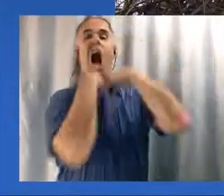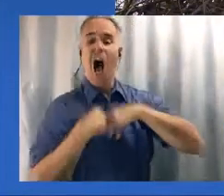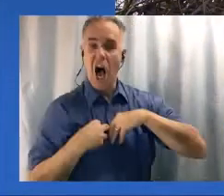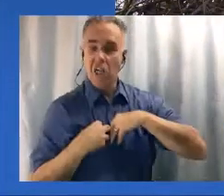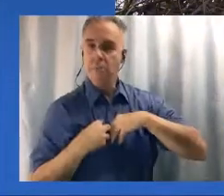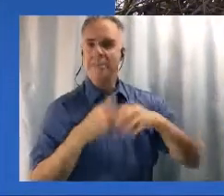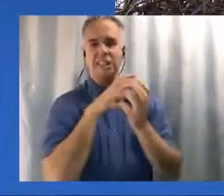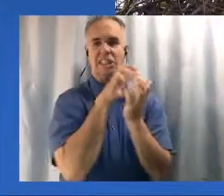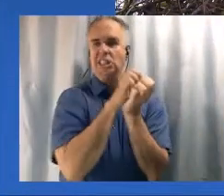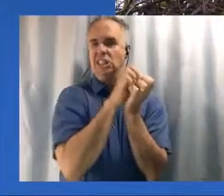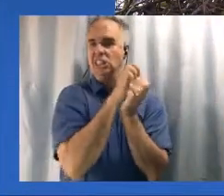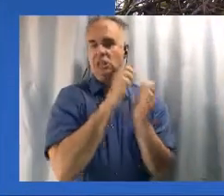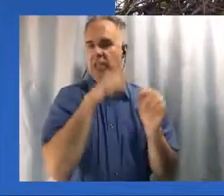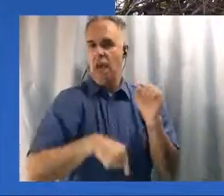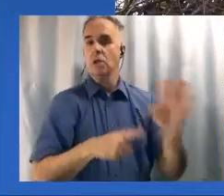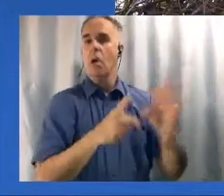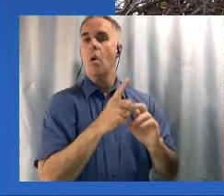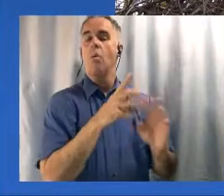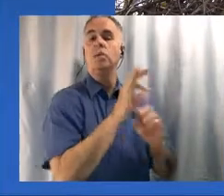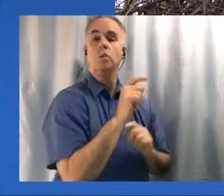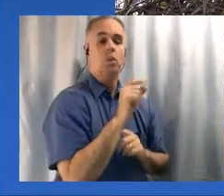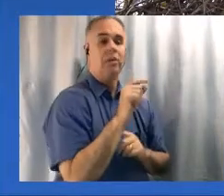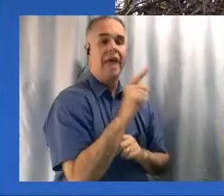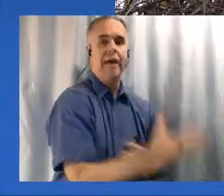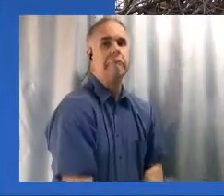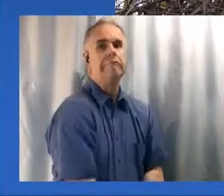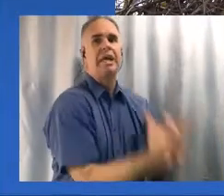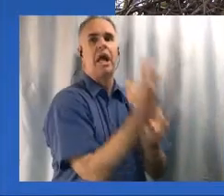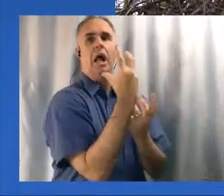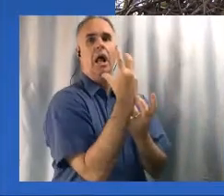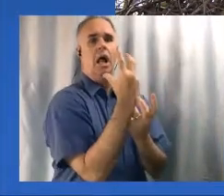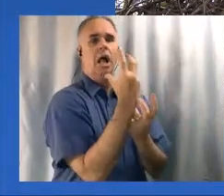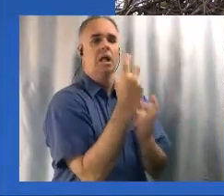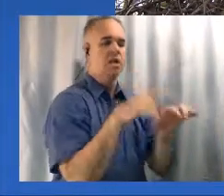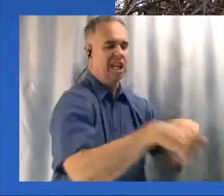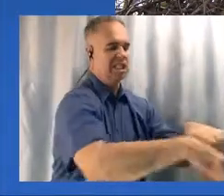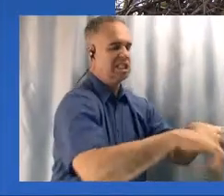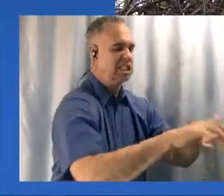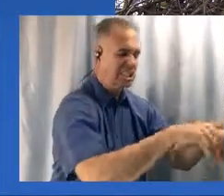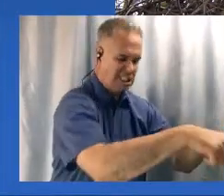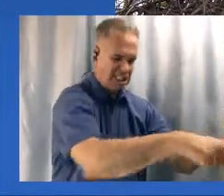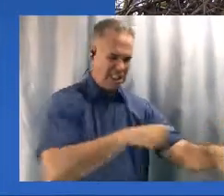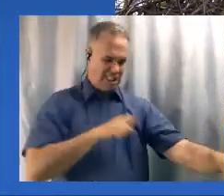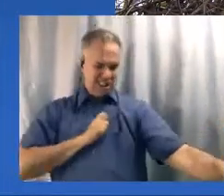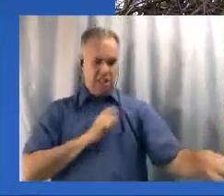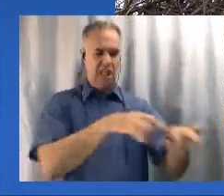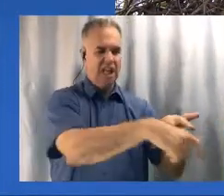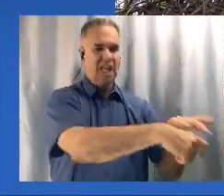Owls cannot chew or grind their food. They cough up what they can't digest in pellets.